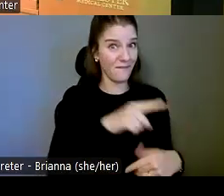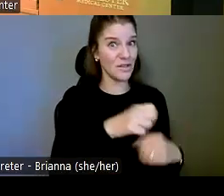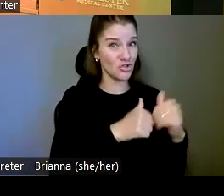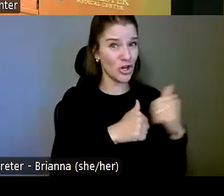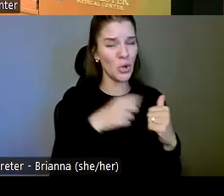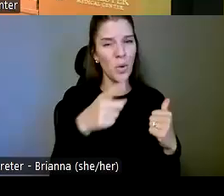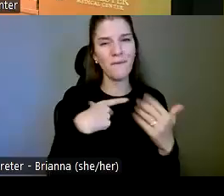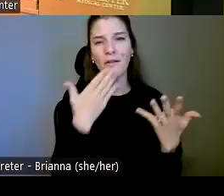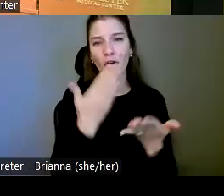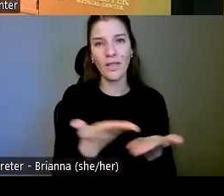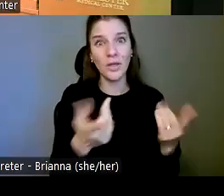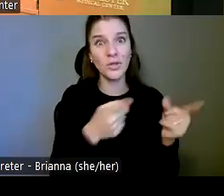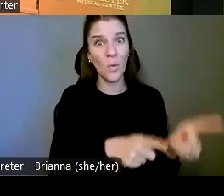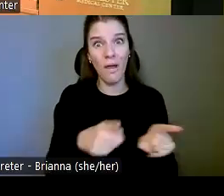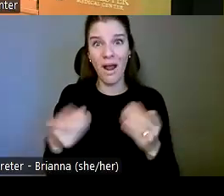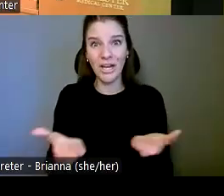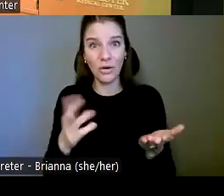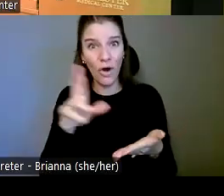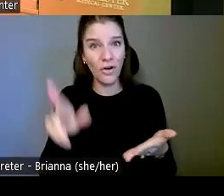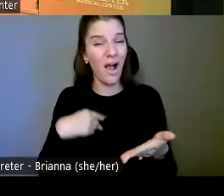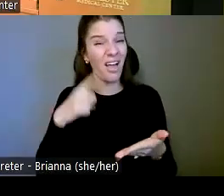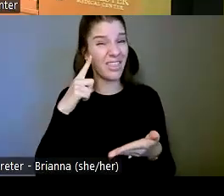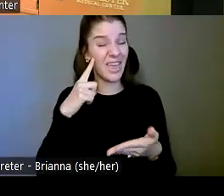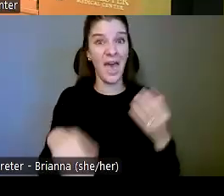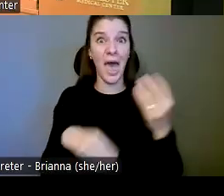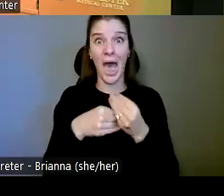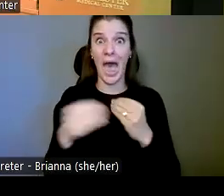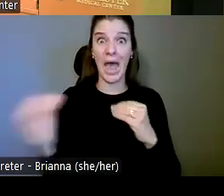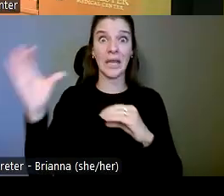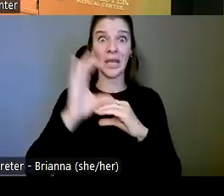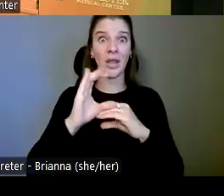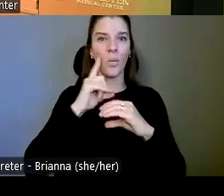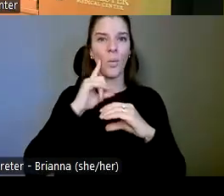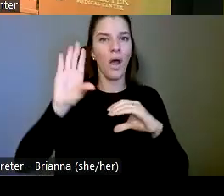going on here that I think it would totally fit and again what a natural fit for University of